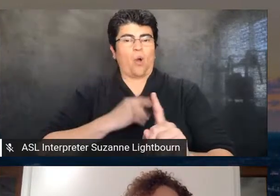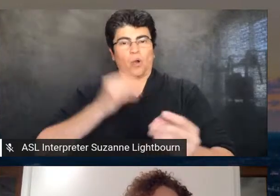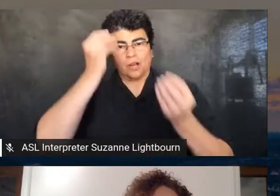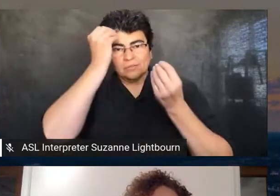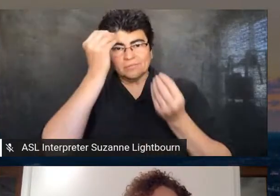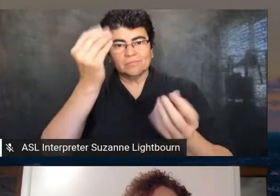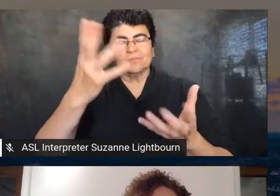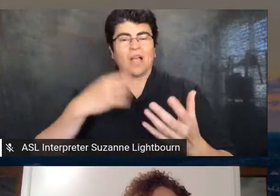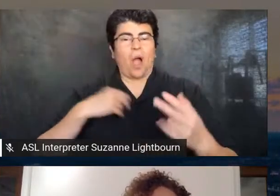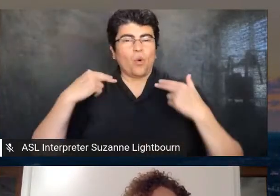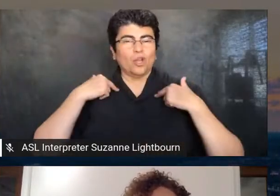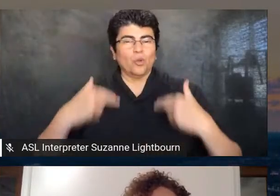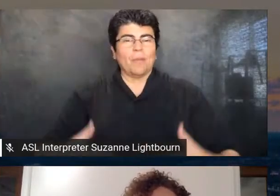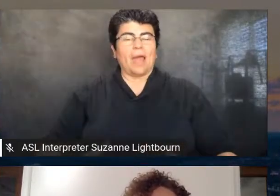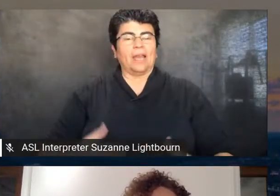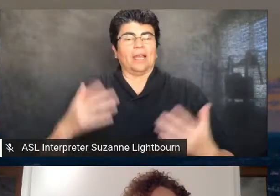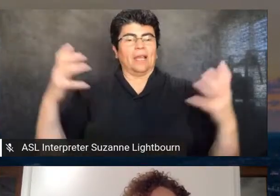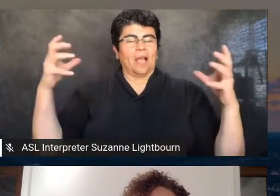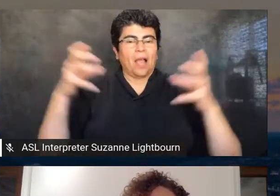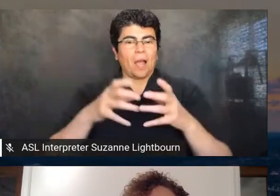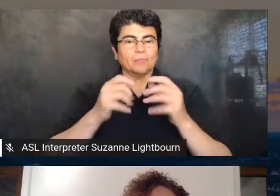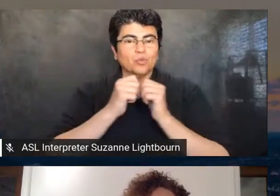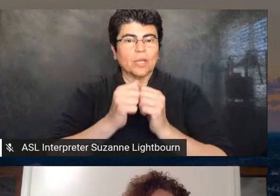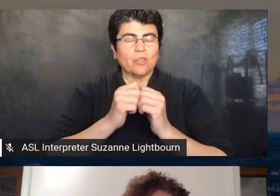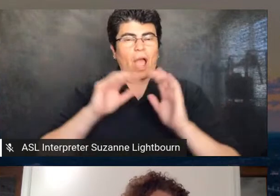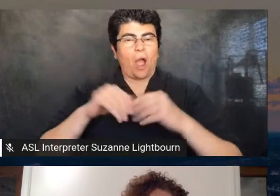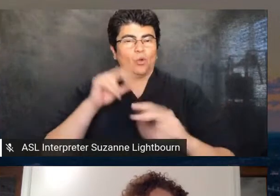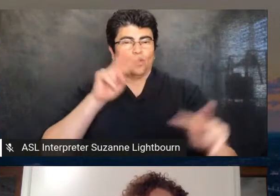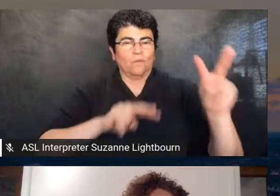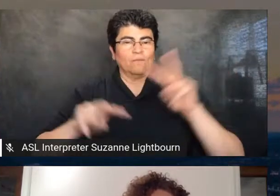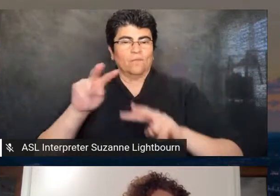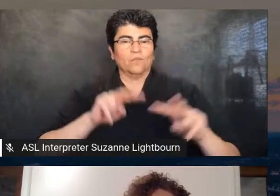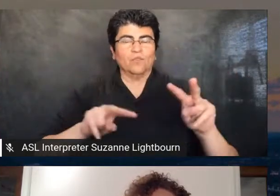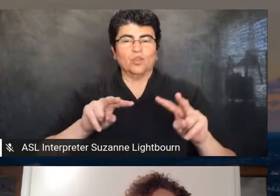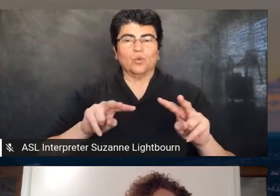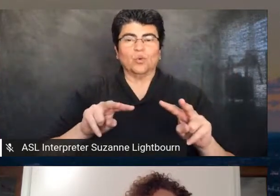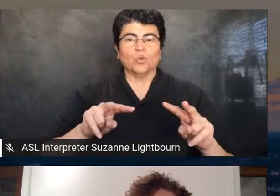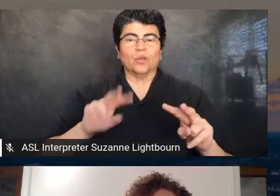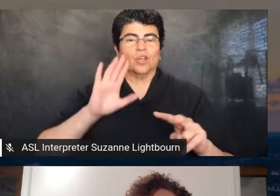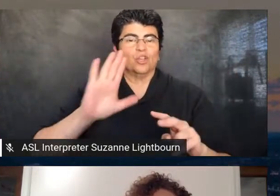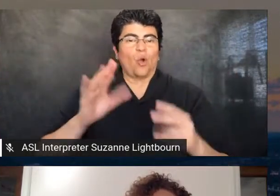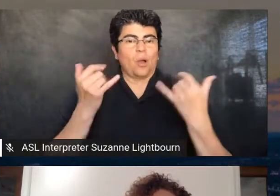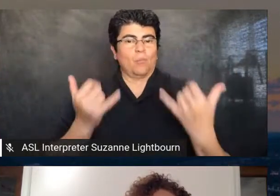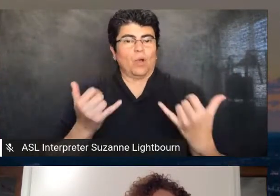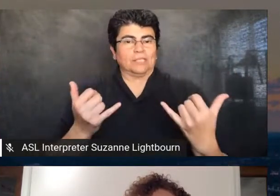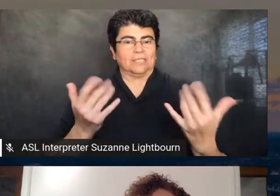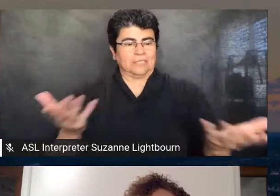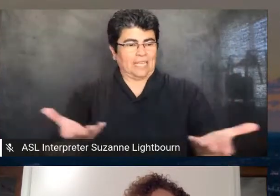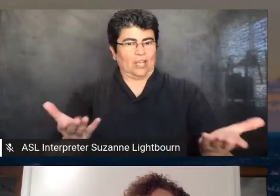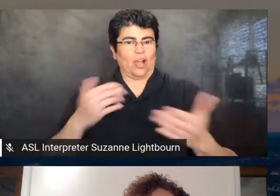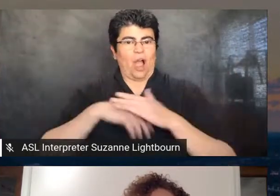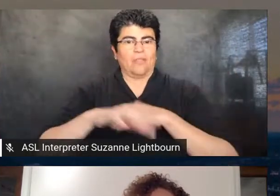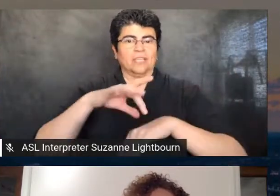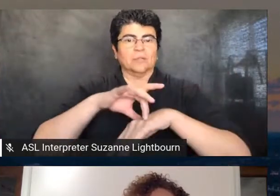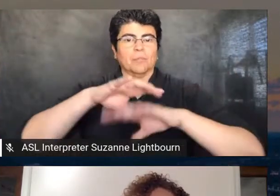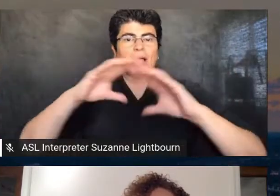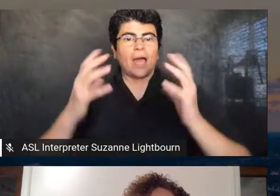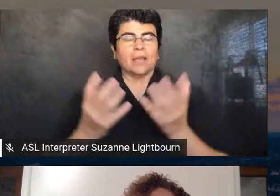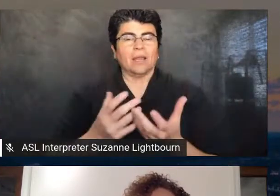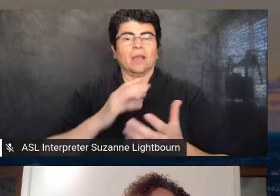and coming together, and however your view your present of this planet and the fact that we all are connected,